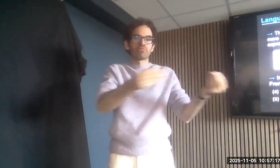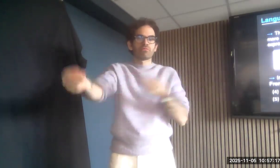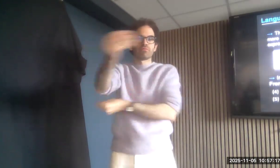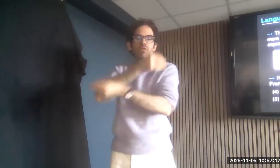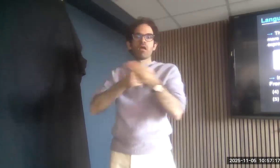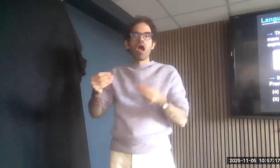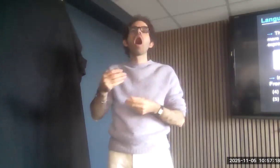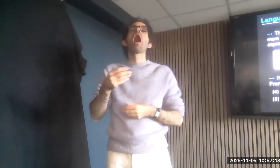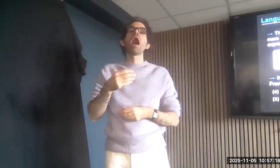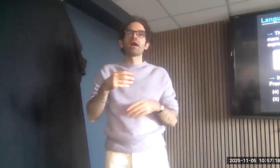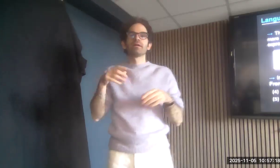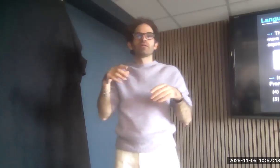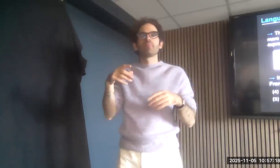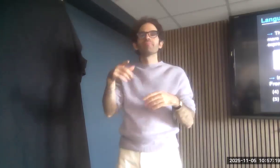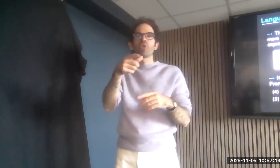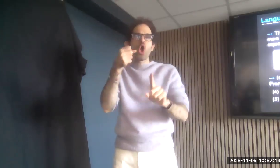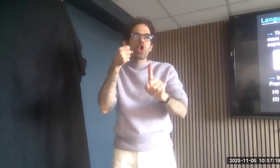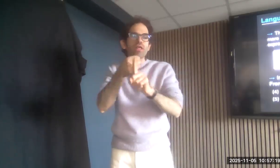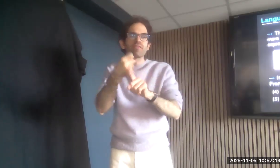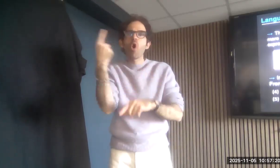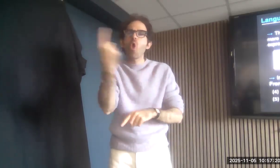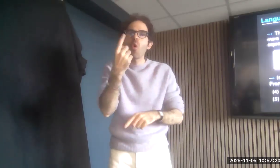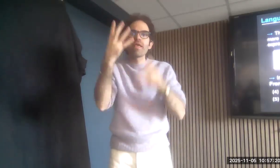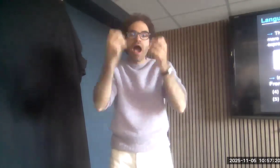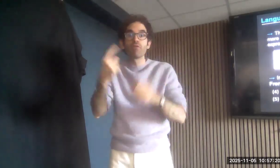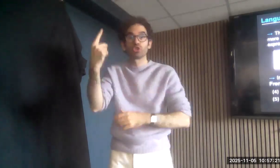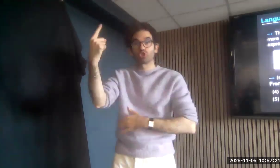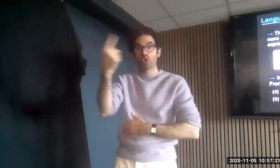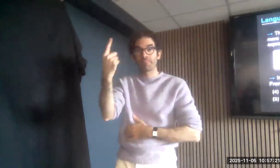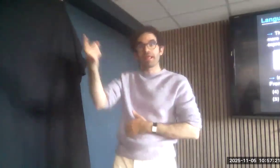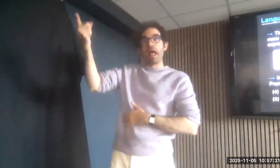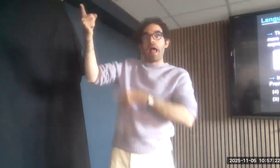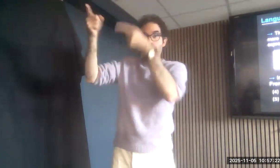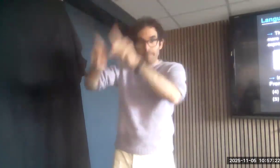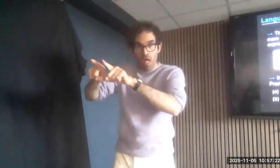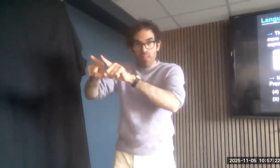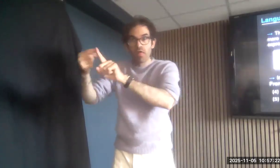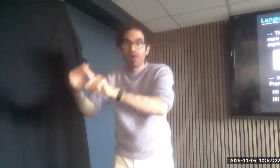It is also not directional in the same way that GIVE is directional.